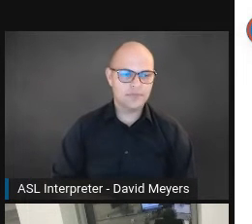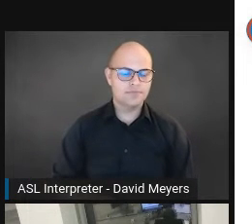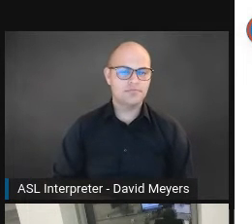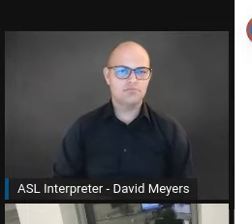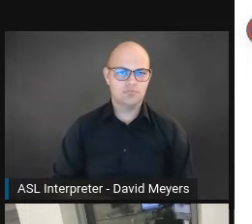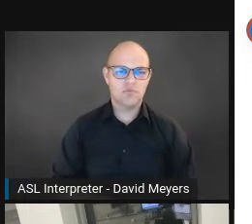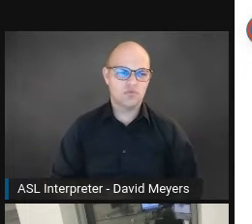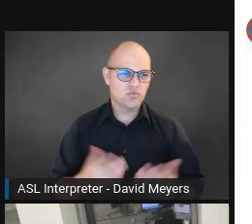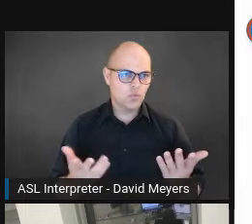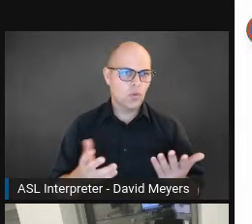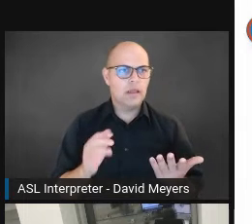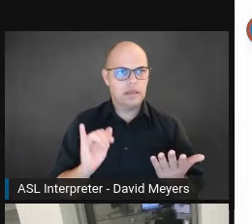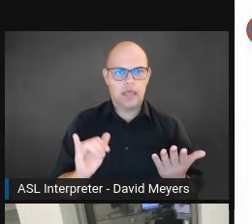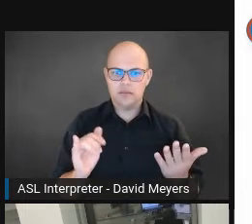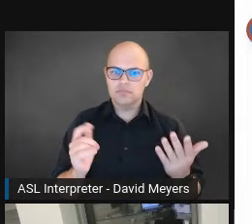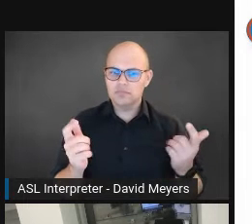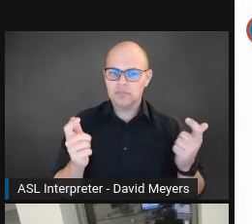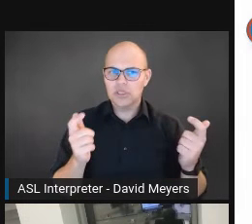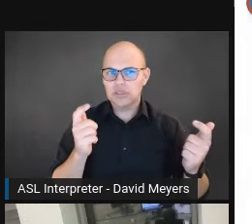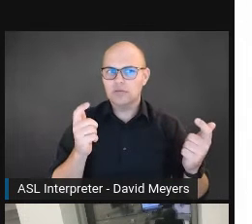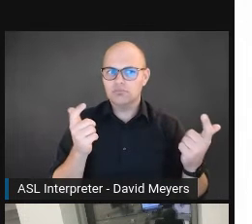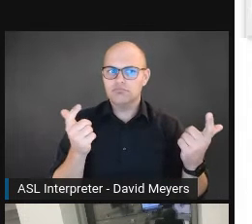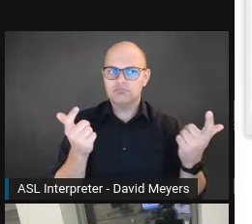That's a huge or rather huge disadvantage of this plugin